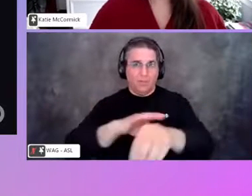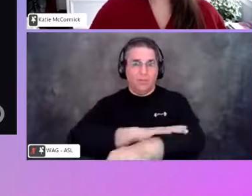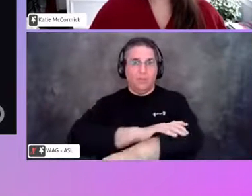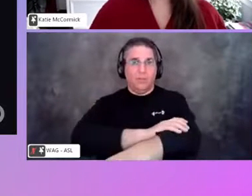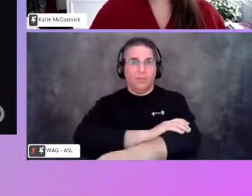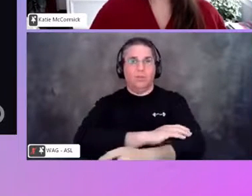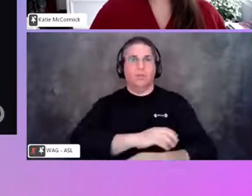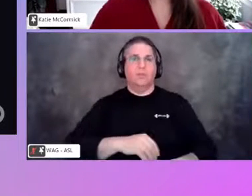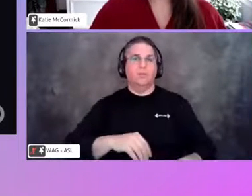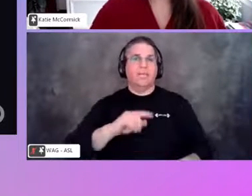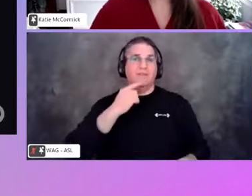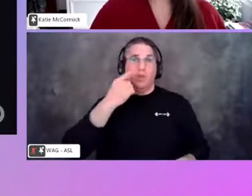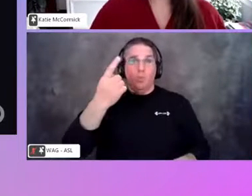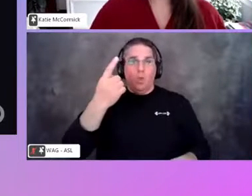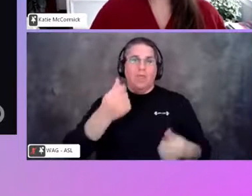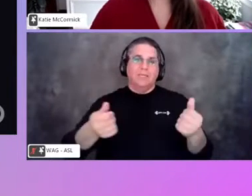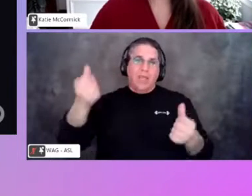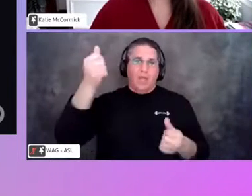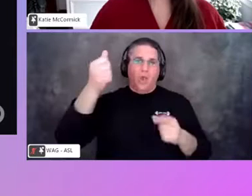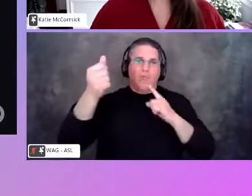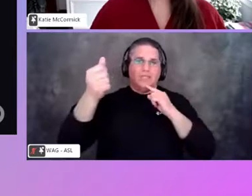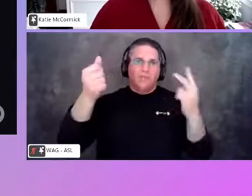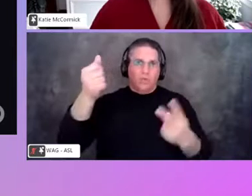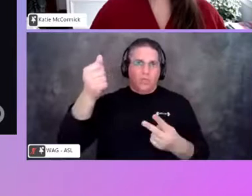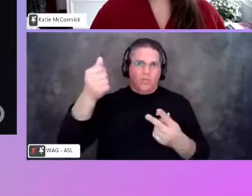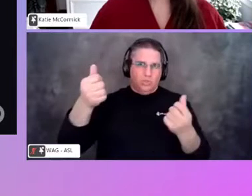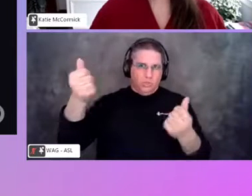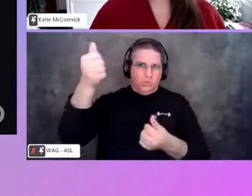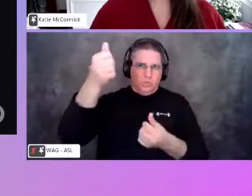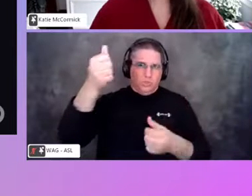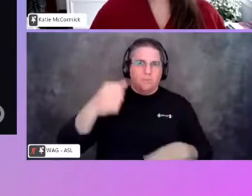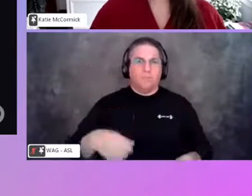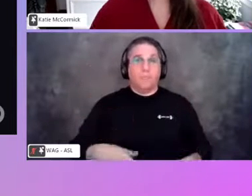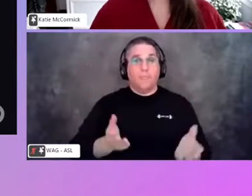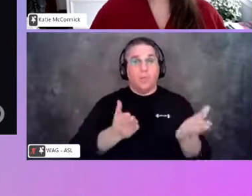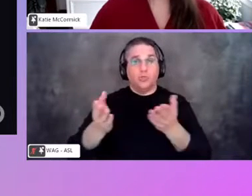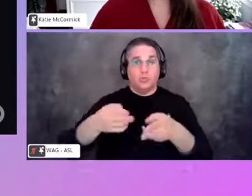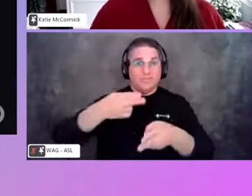service name, and project name. Severity indicates the